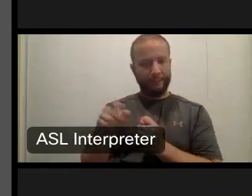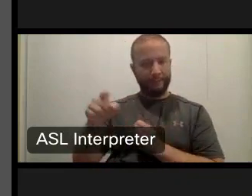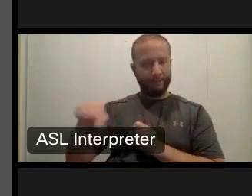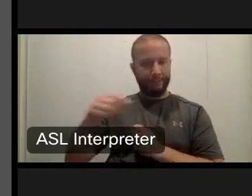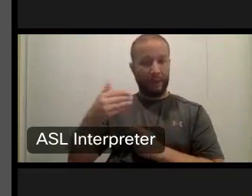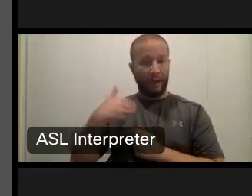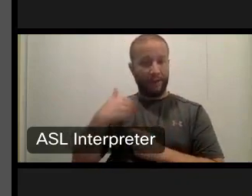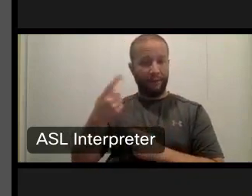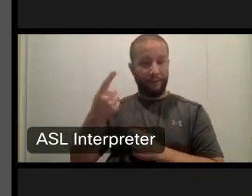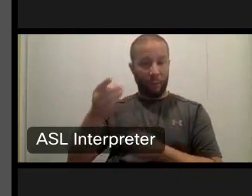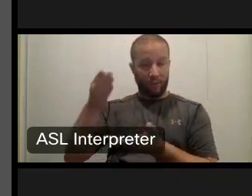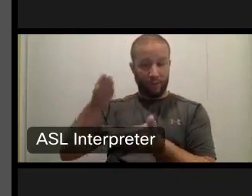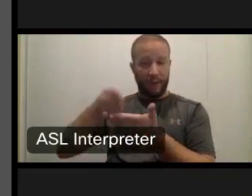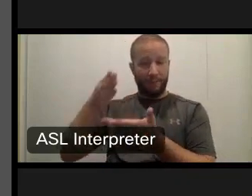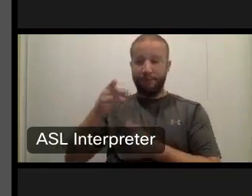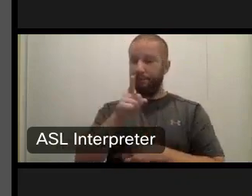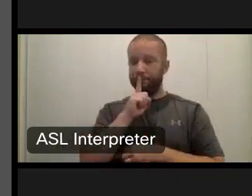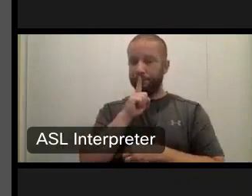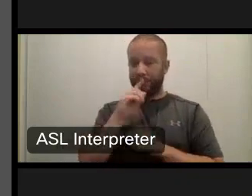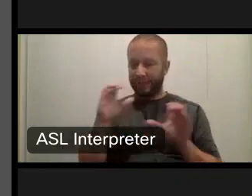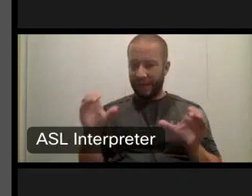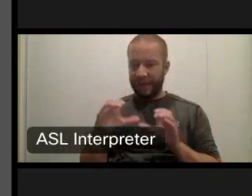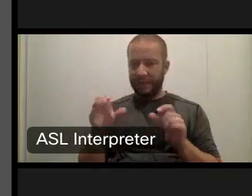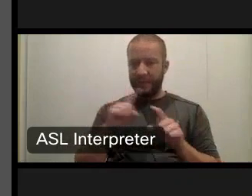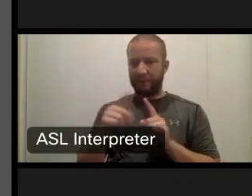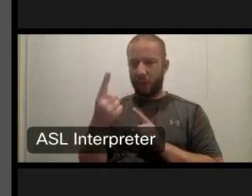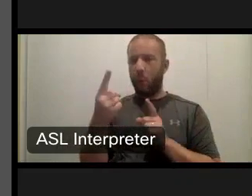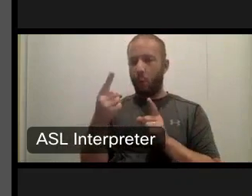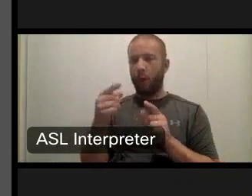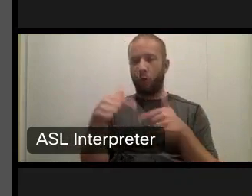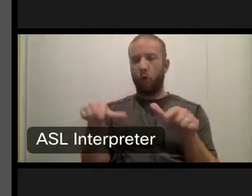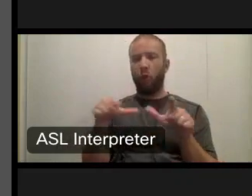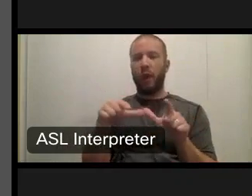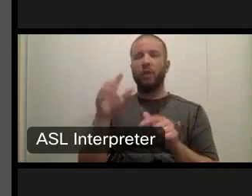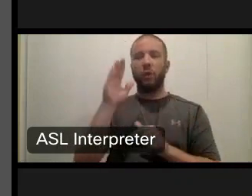um stop it's not active but there's a bus stop in that area that you mentioned that